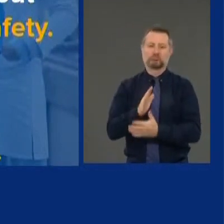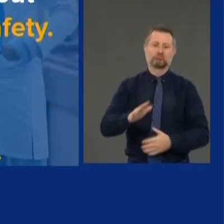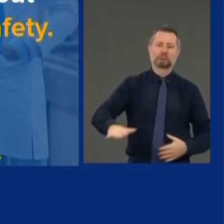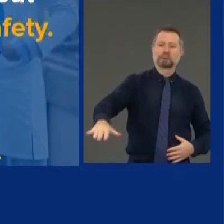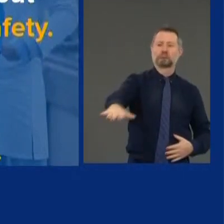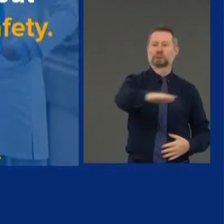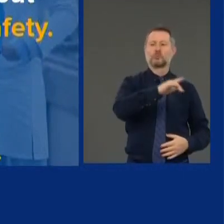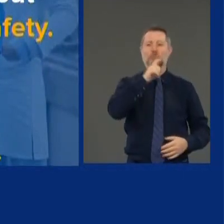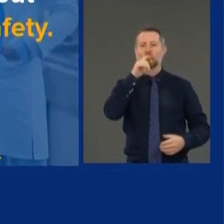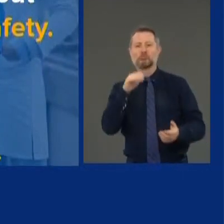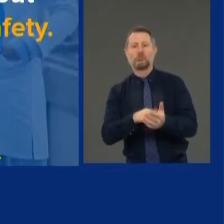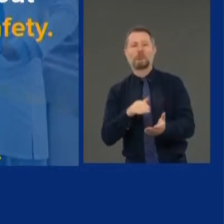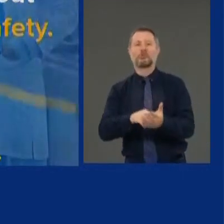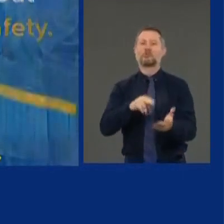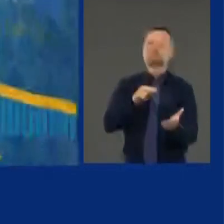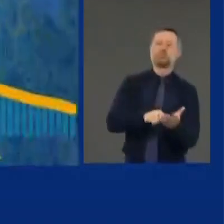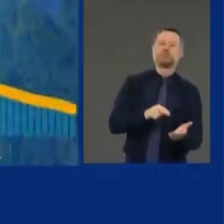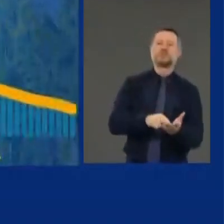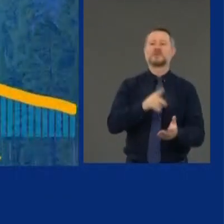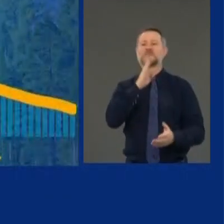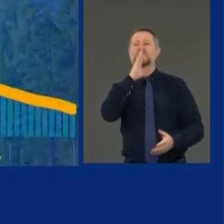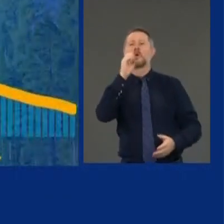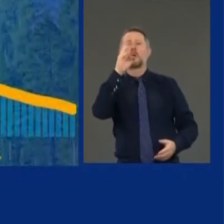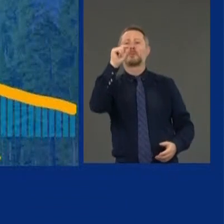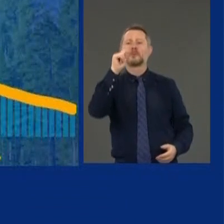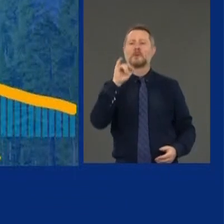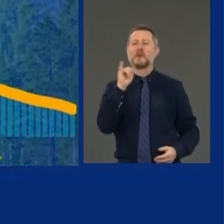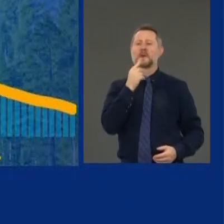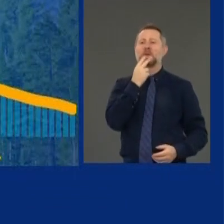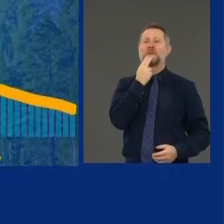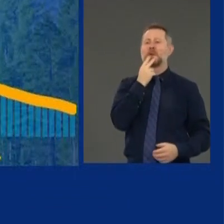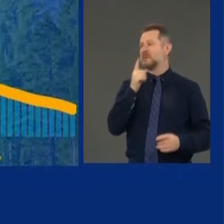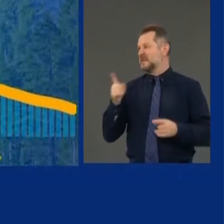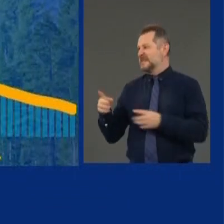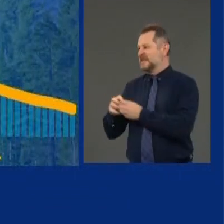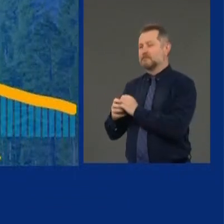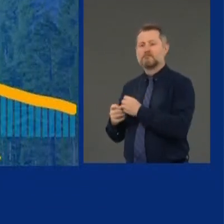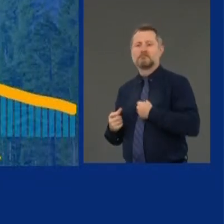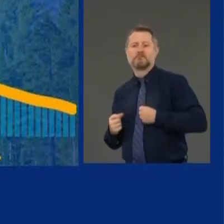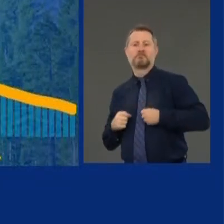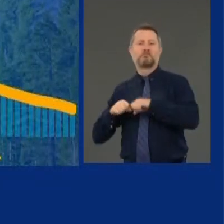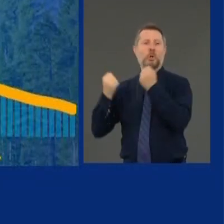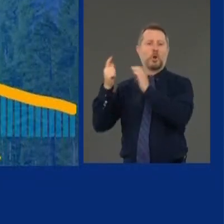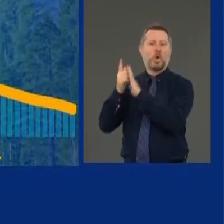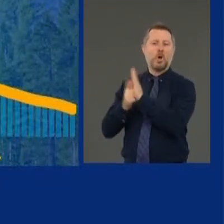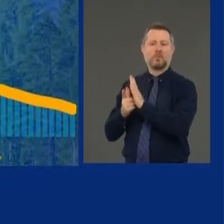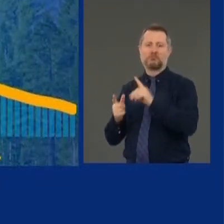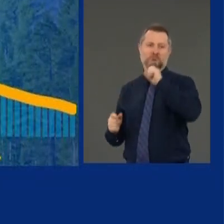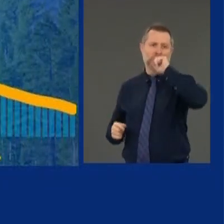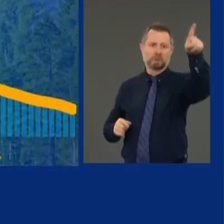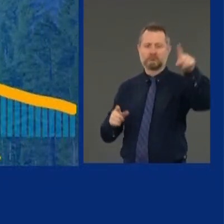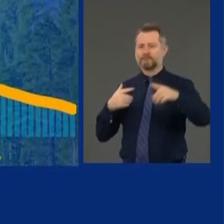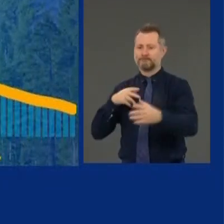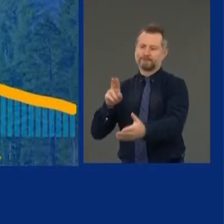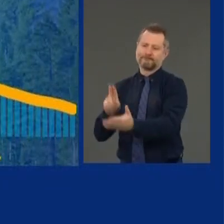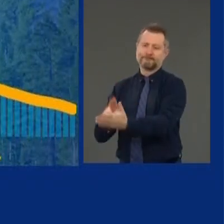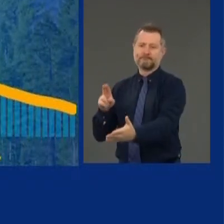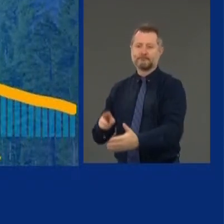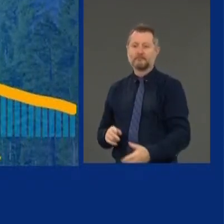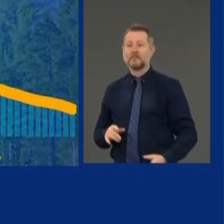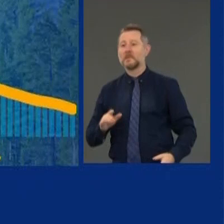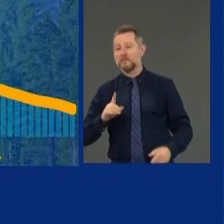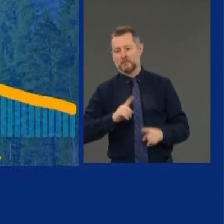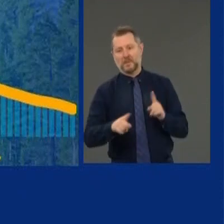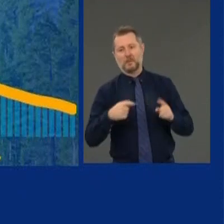TO PROTECT THE RIGHTS OF HEALTH